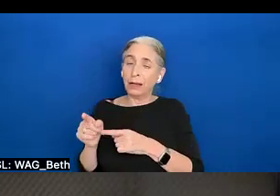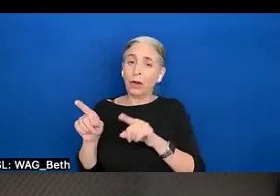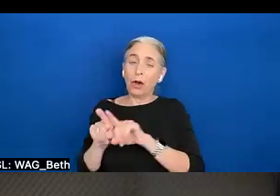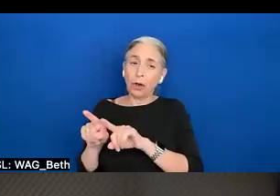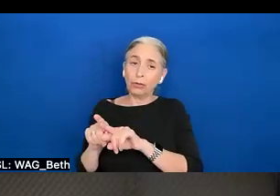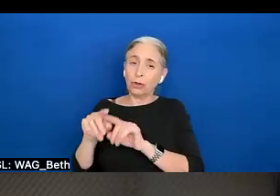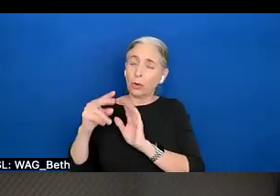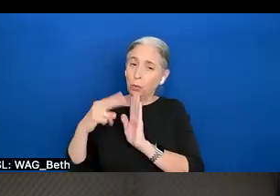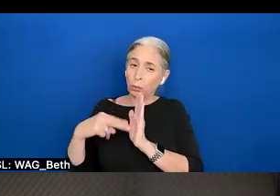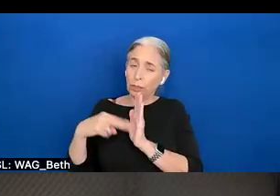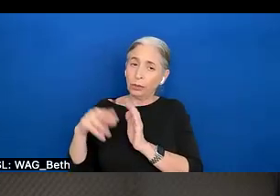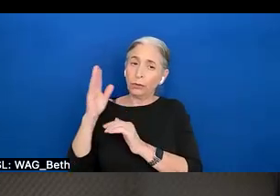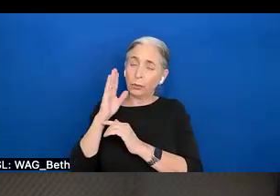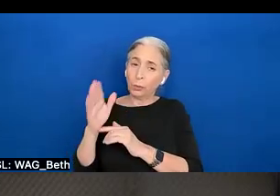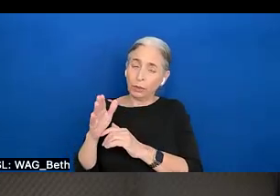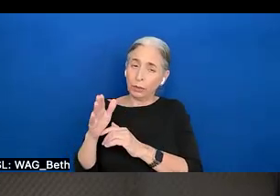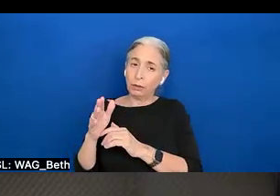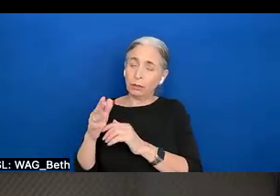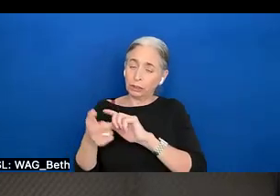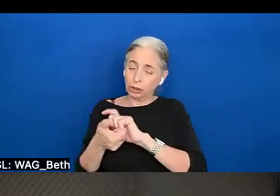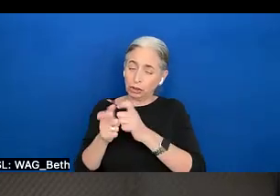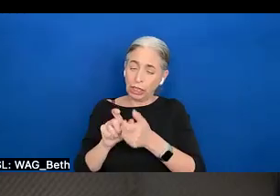also readers will conform to that.